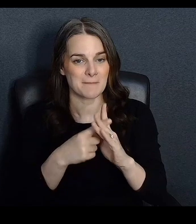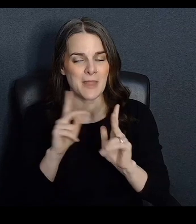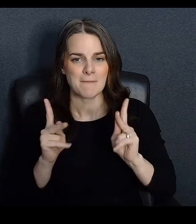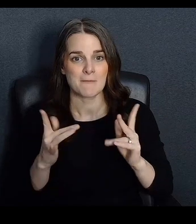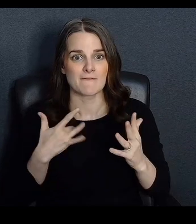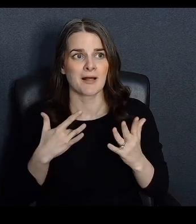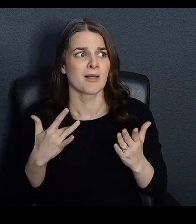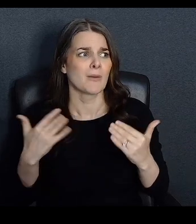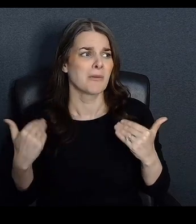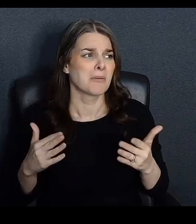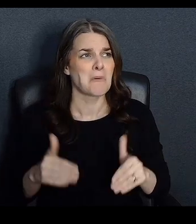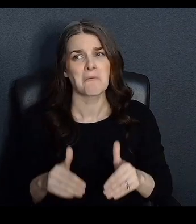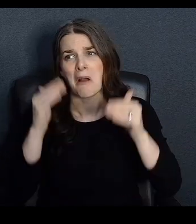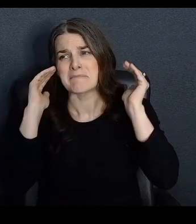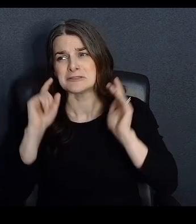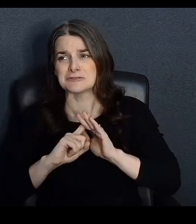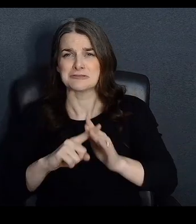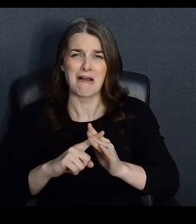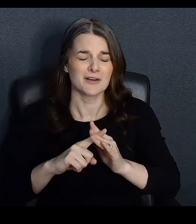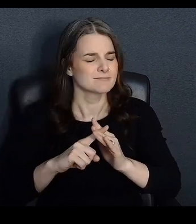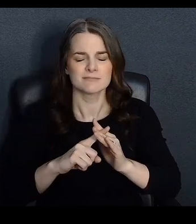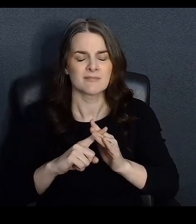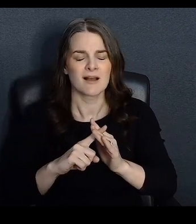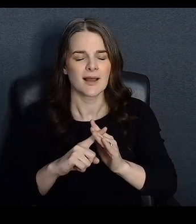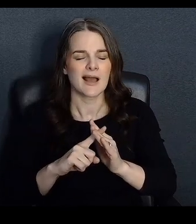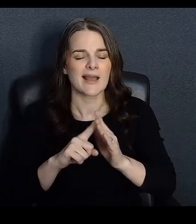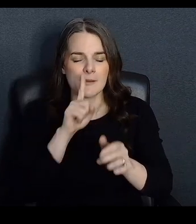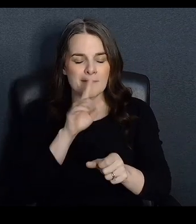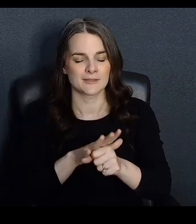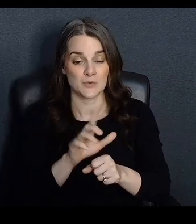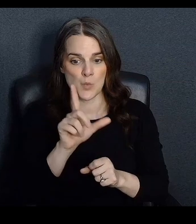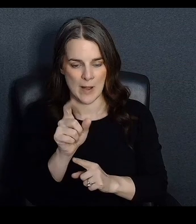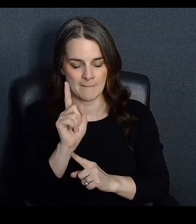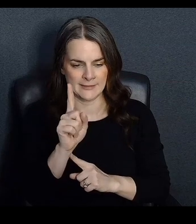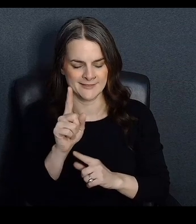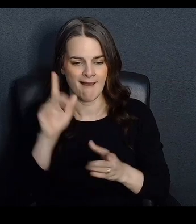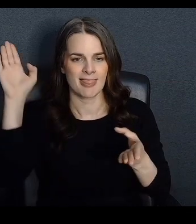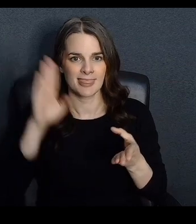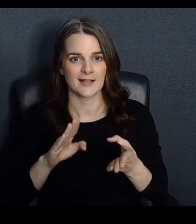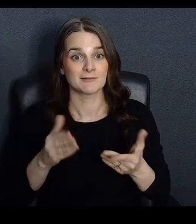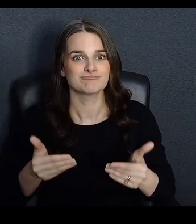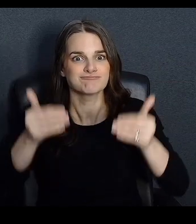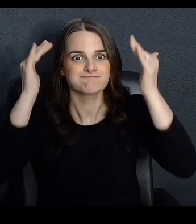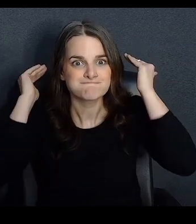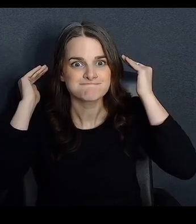So some people might find it less overwhelming to commit to, I'm going to work on this for 20 minutes rather than,